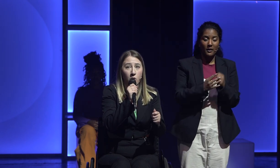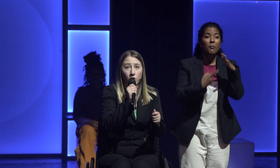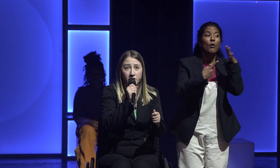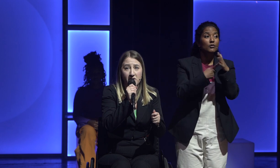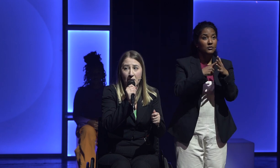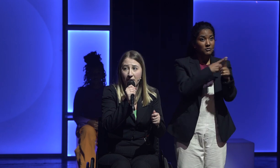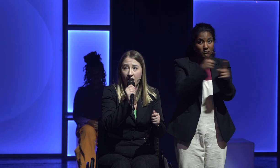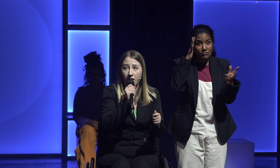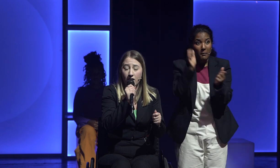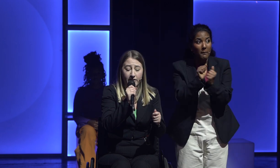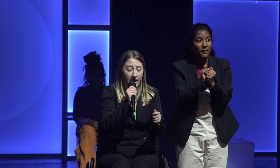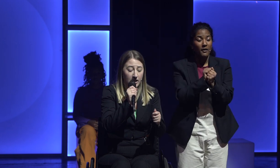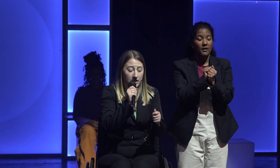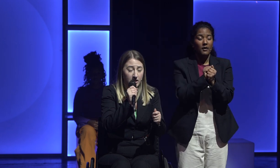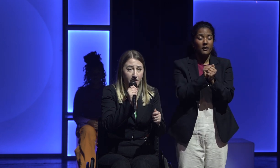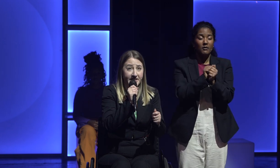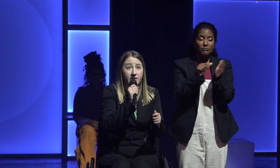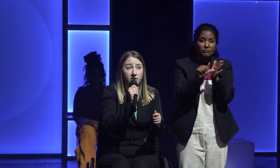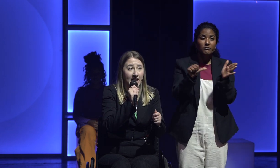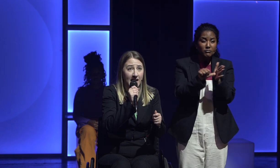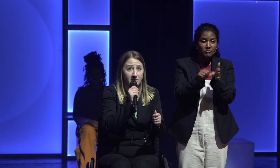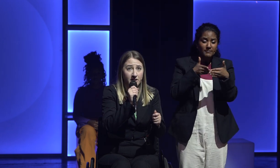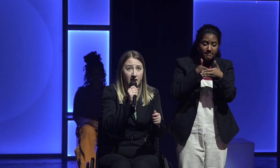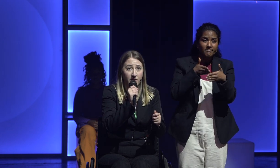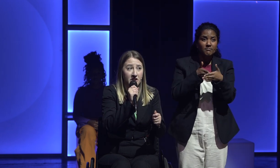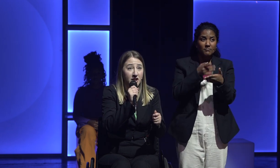it's important to remember that the difficult times eventually